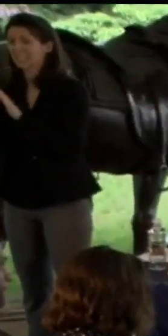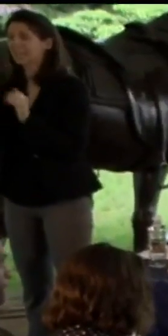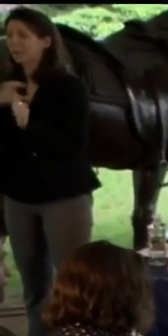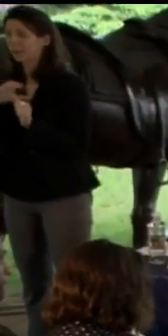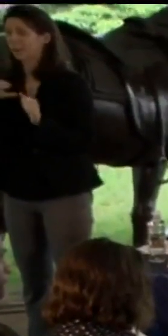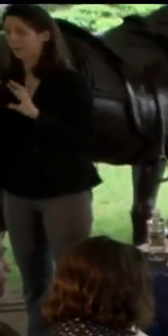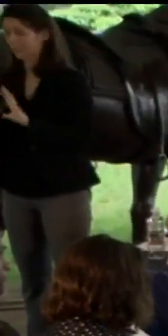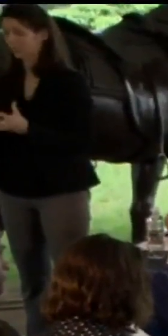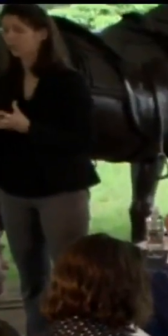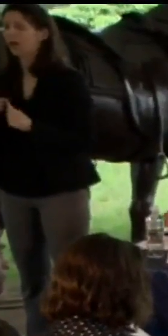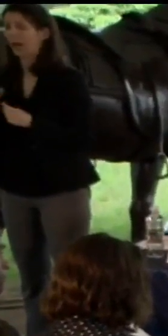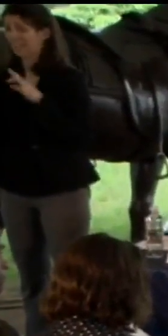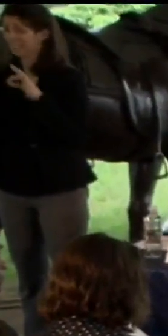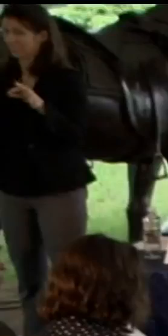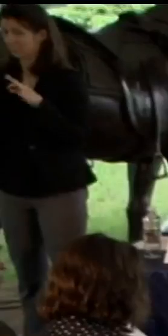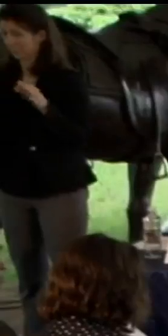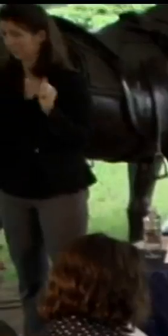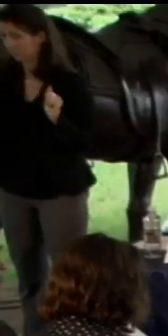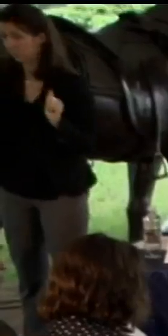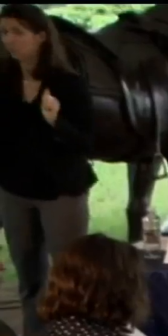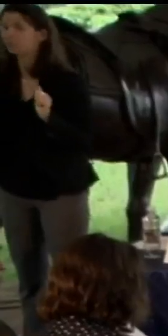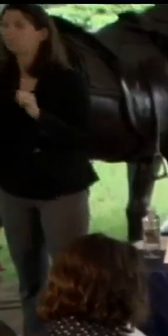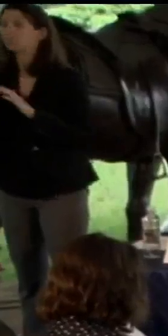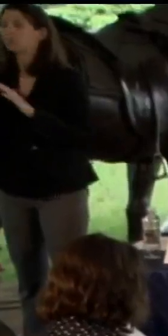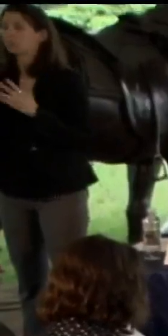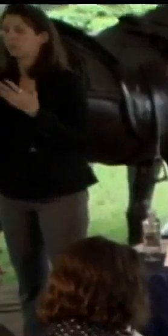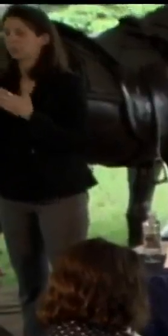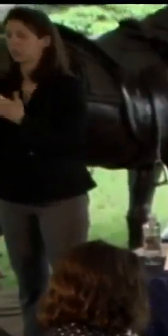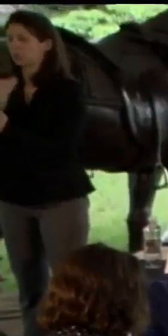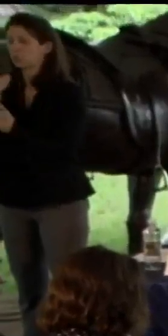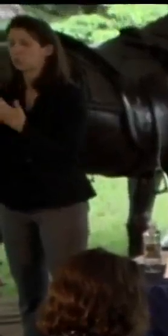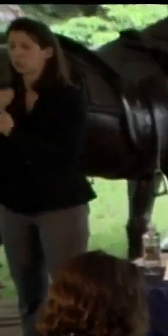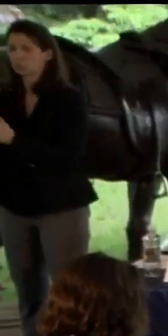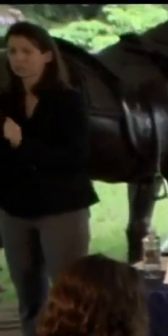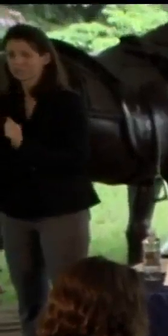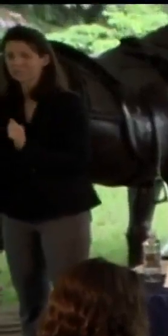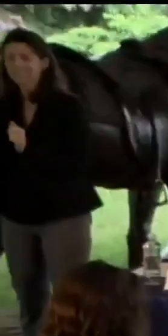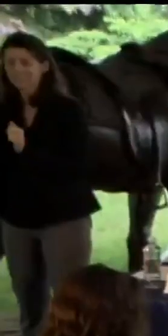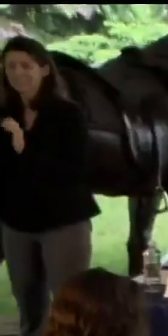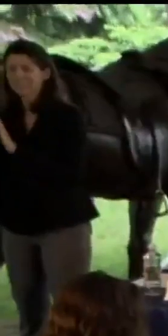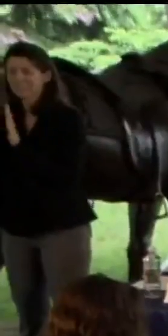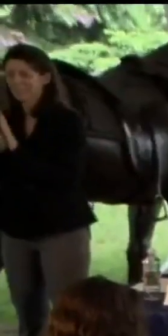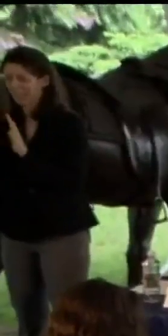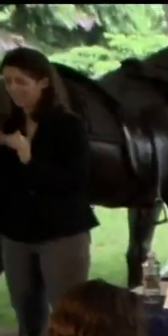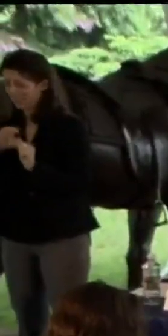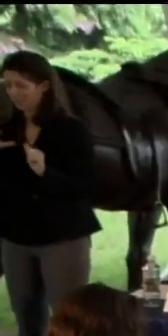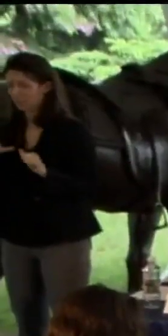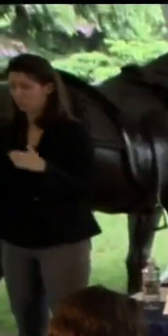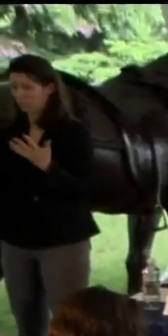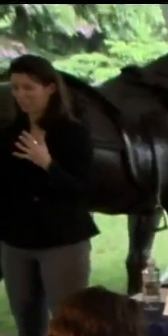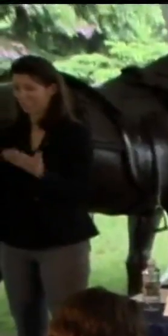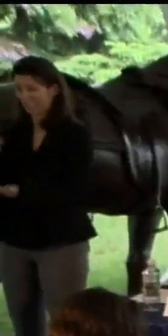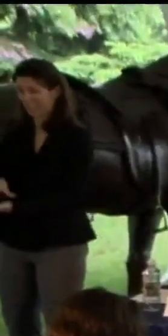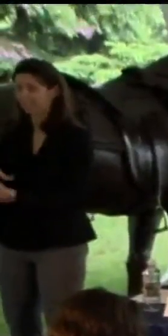WORKING GROUPS THAT WOULD SUPPORT THE STATE -- THE NEW